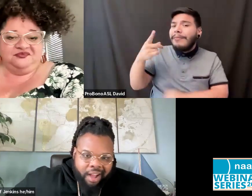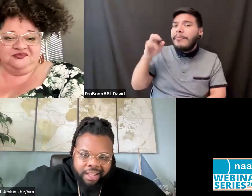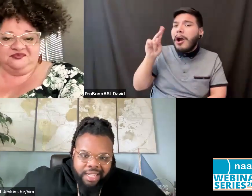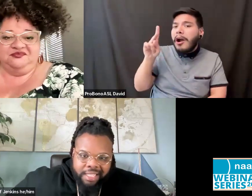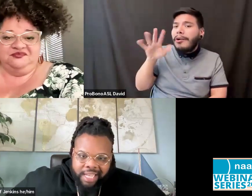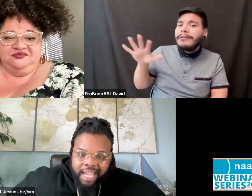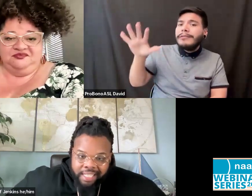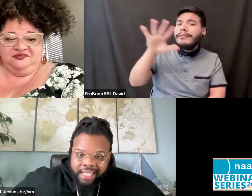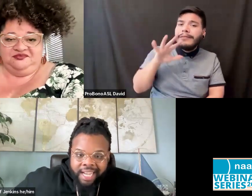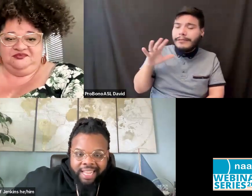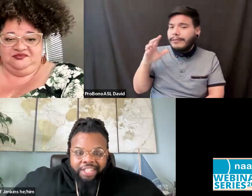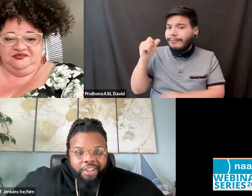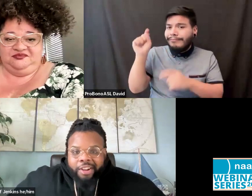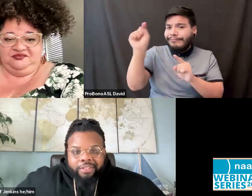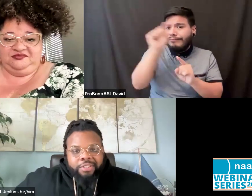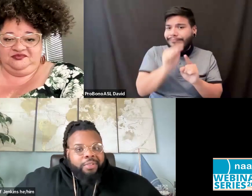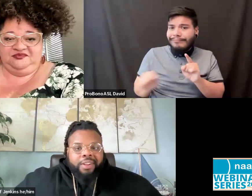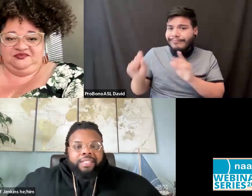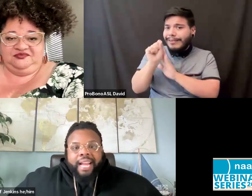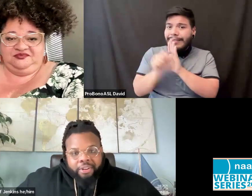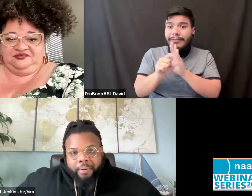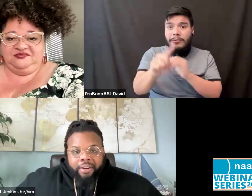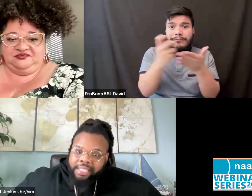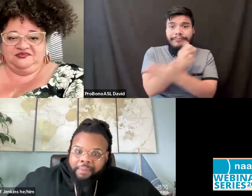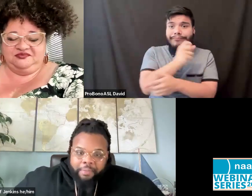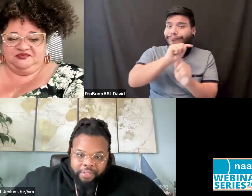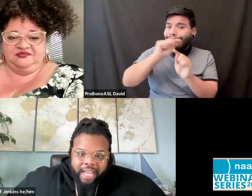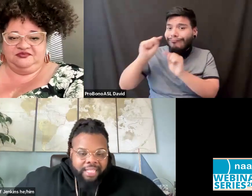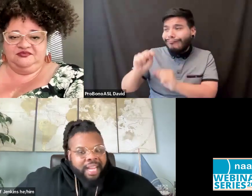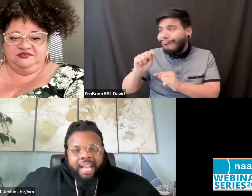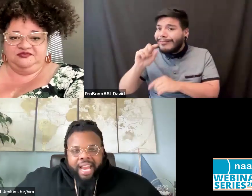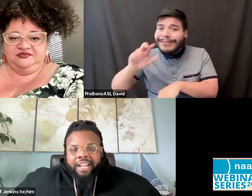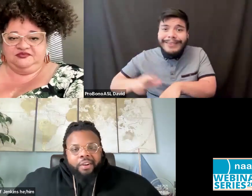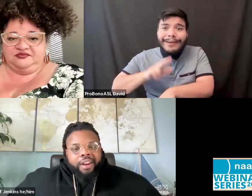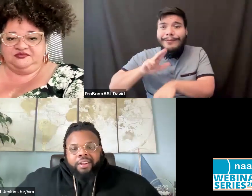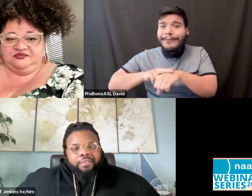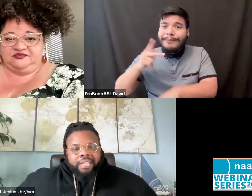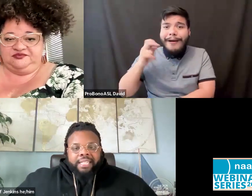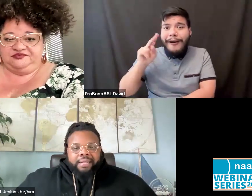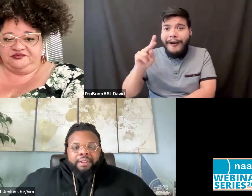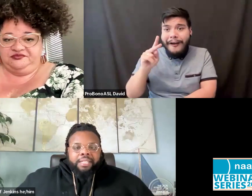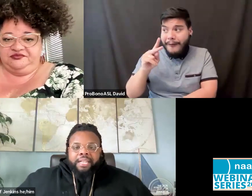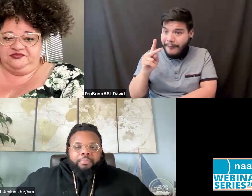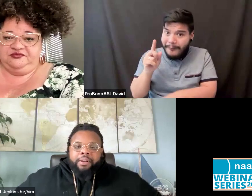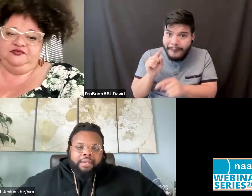all of these states that you can go to or there's national parks. And so people states I go to those like some of those national parks.